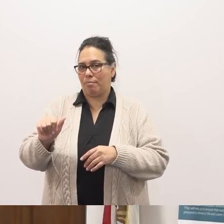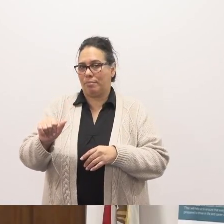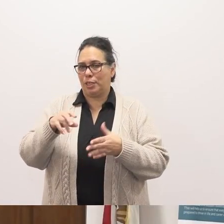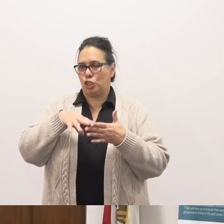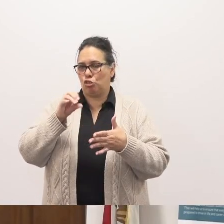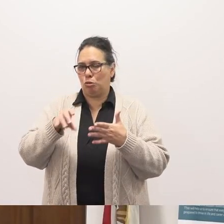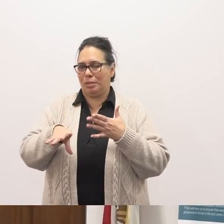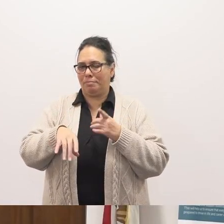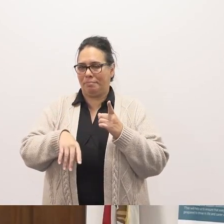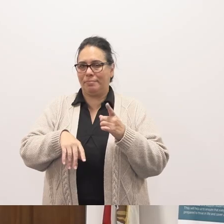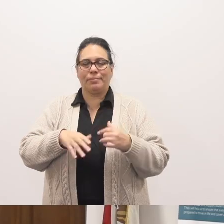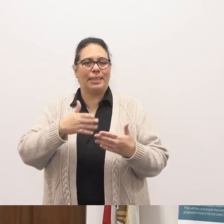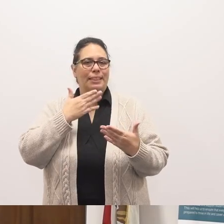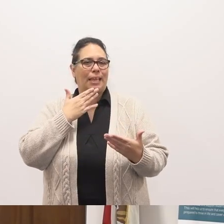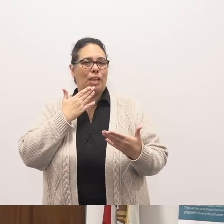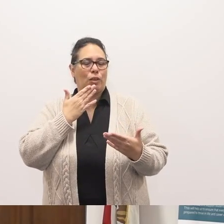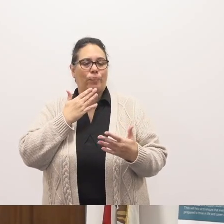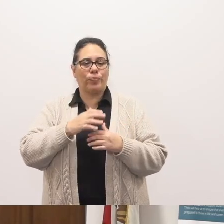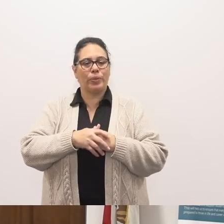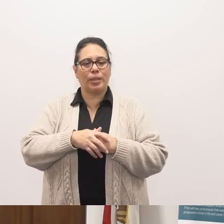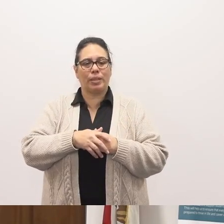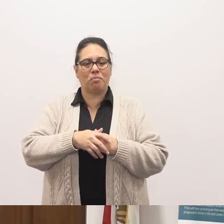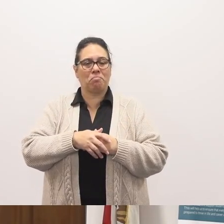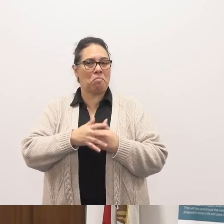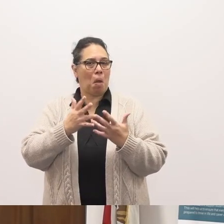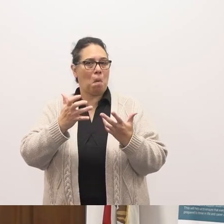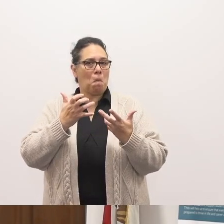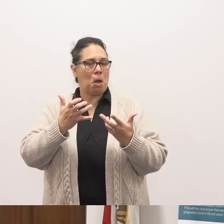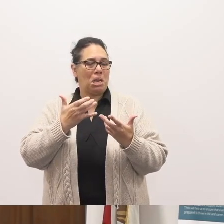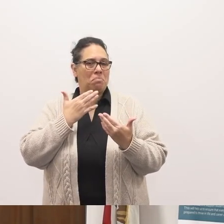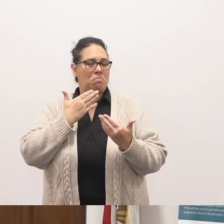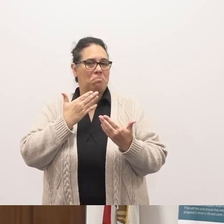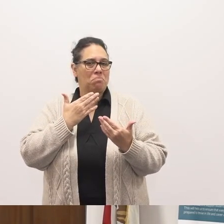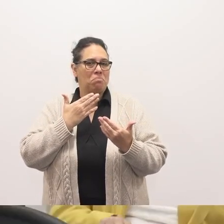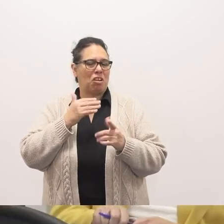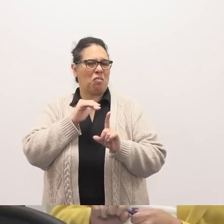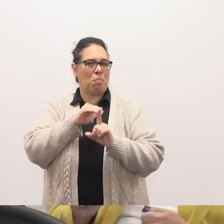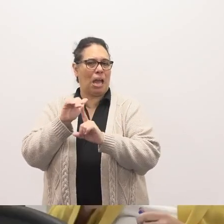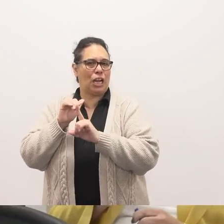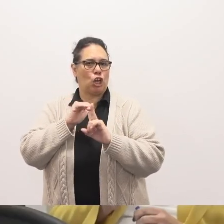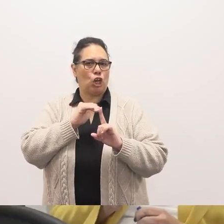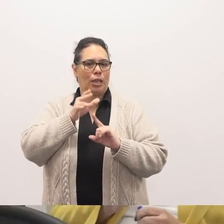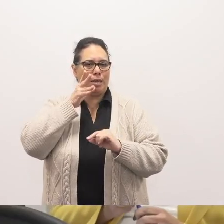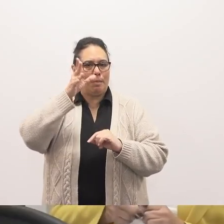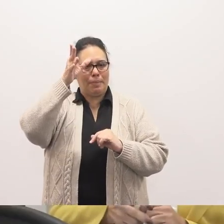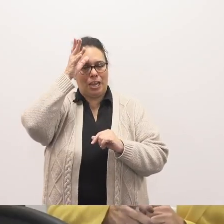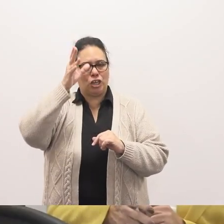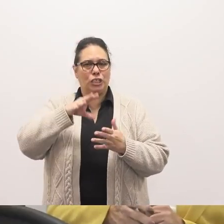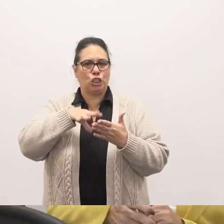Thank you. I just wanted to give kind of a little reminder to the parents and students of our district